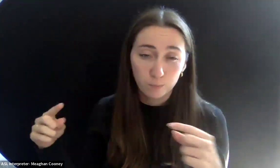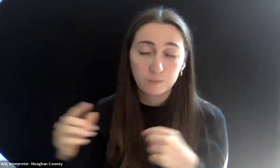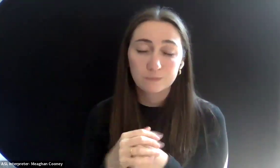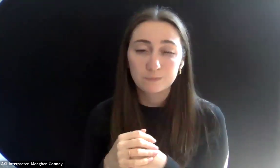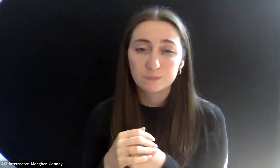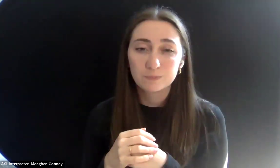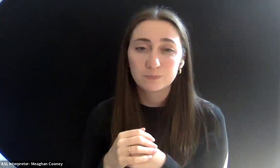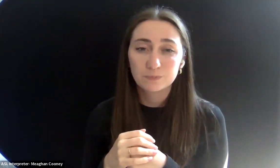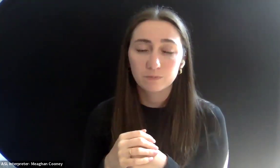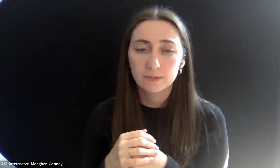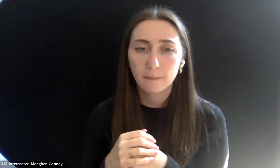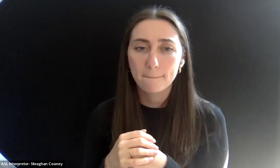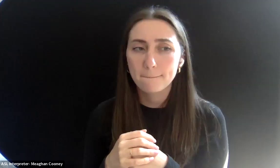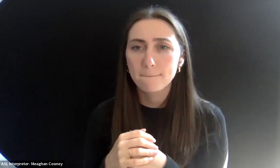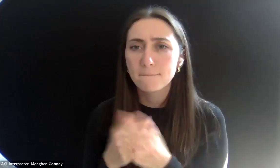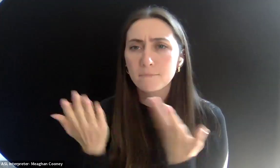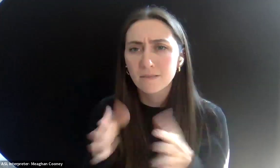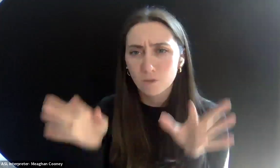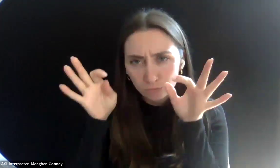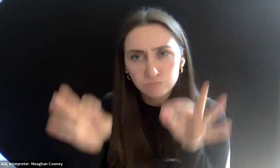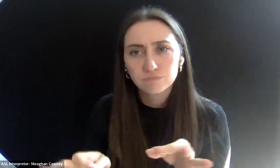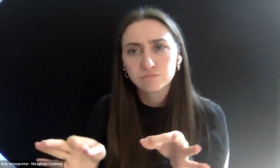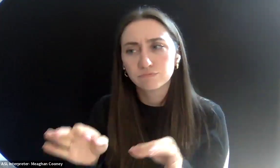We have determined that the climate tool was in fact